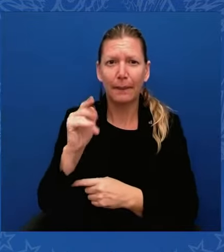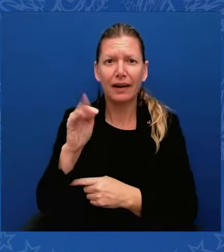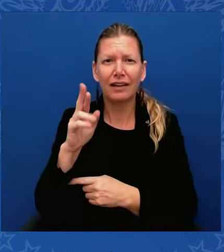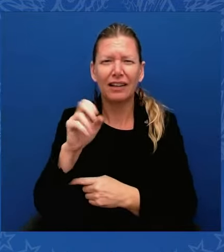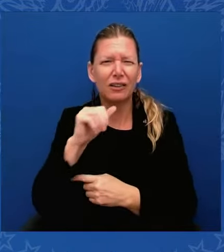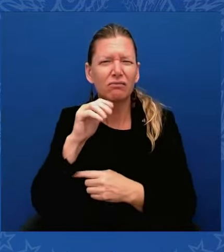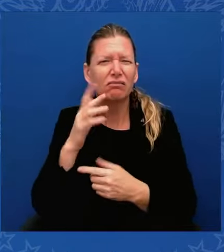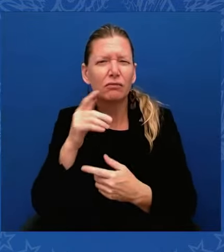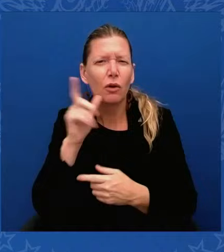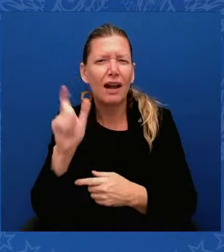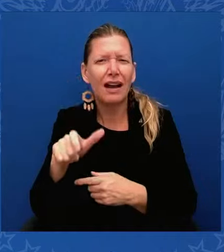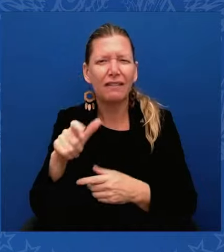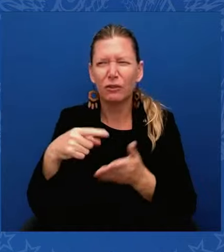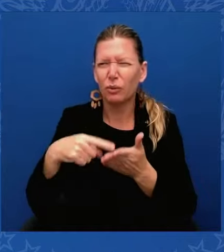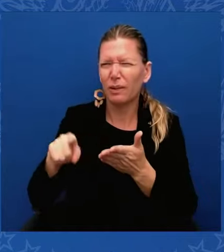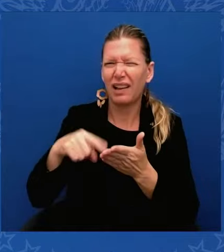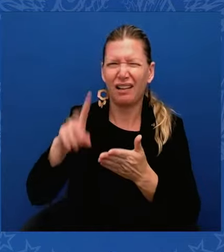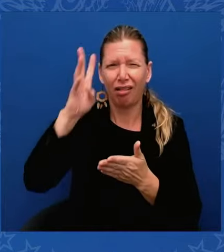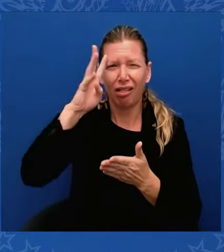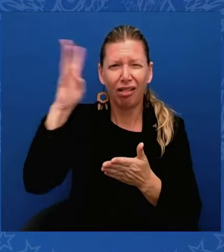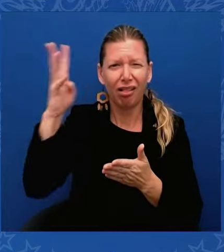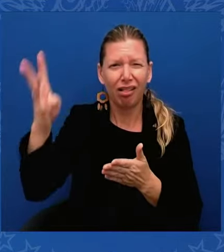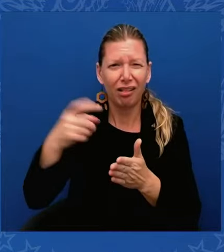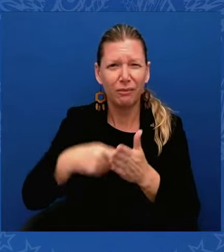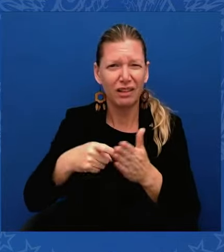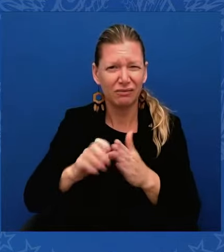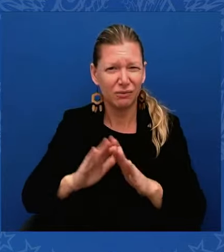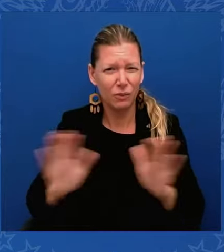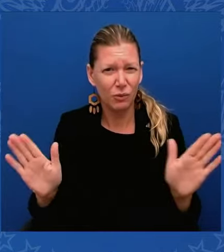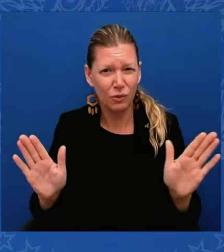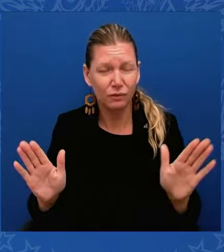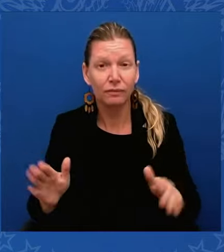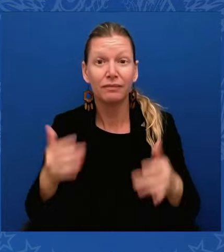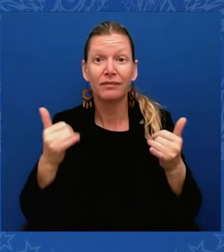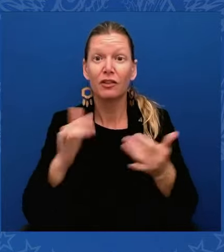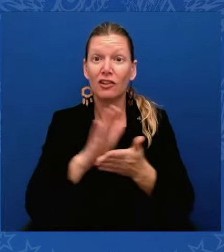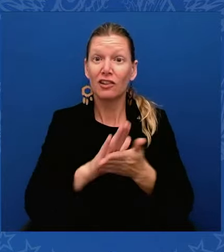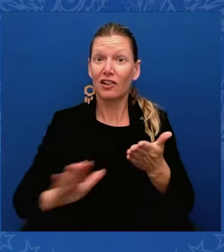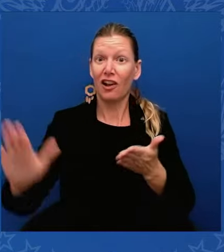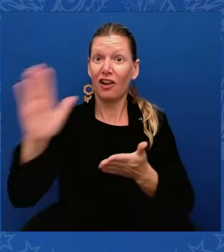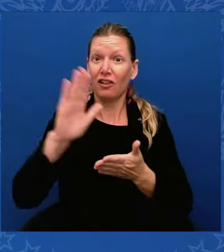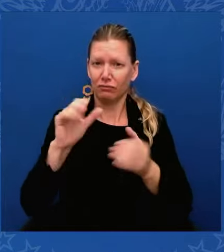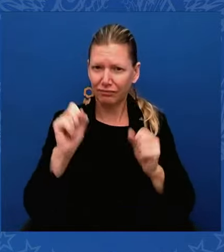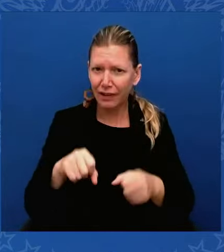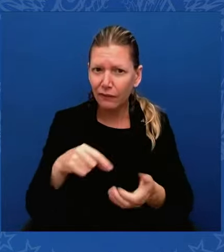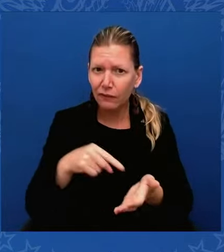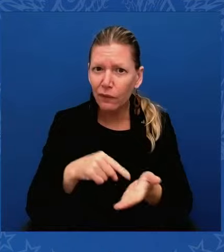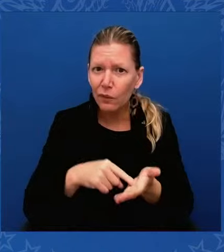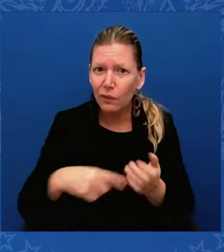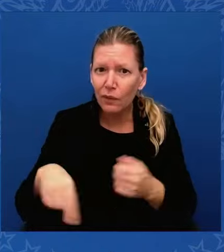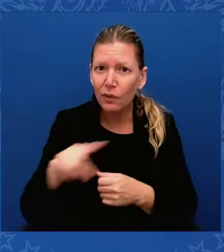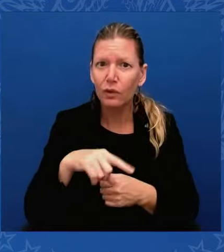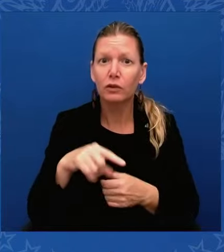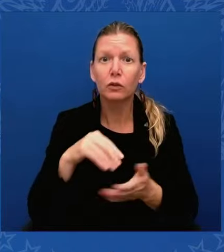by relieving student debt for millions of borrowers, including many in this community. That's worth clapping for, I promise.